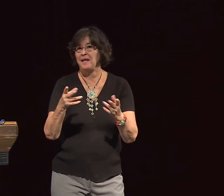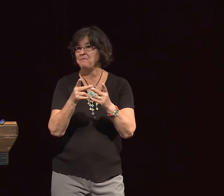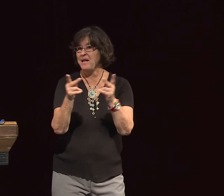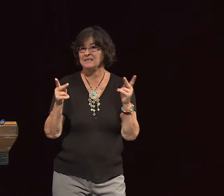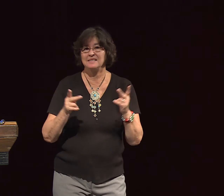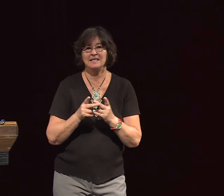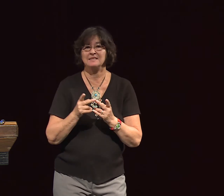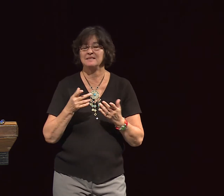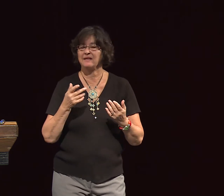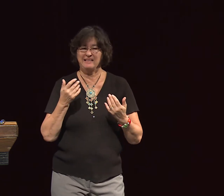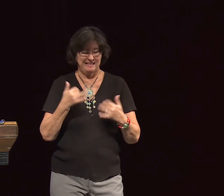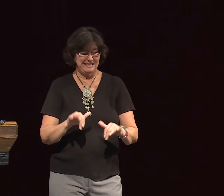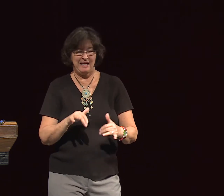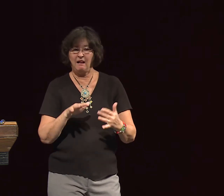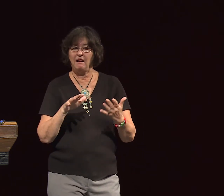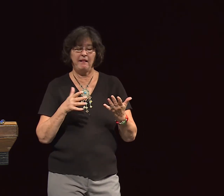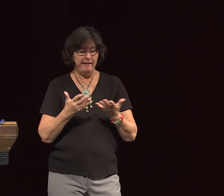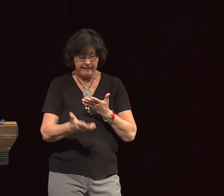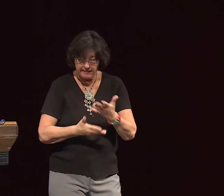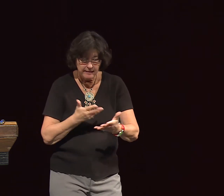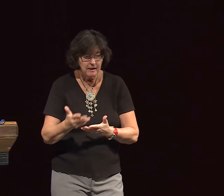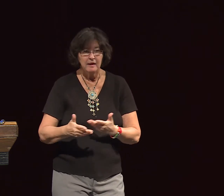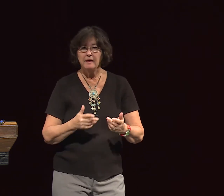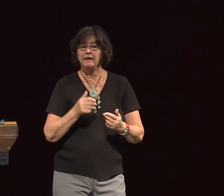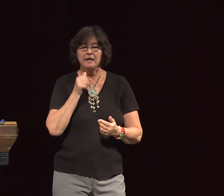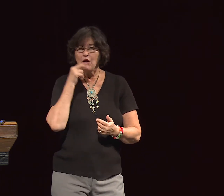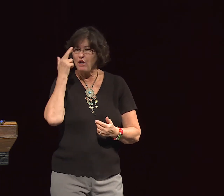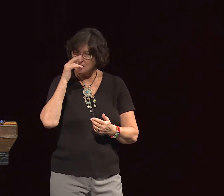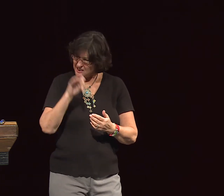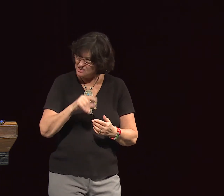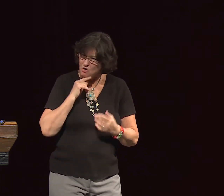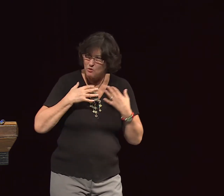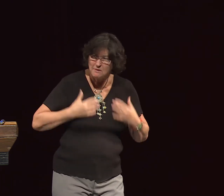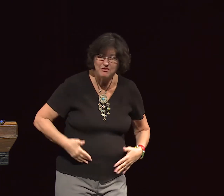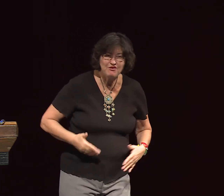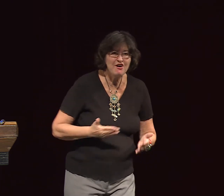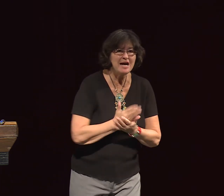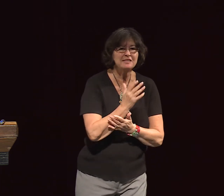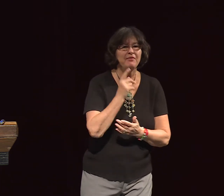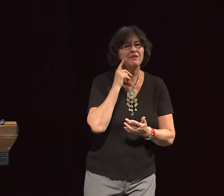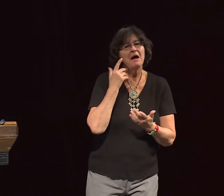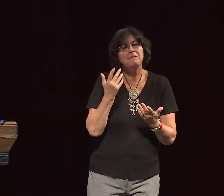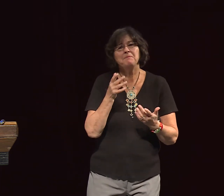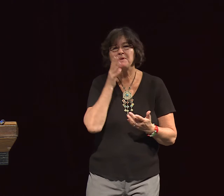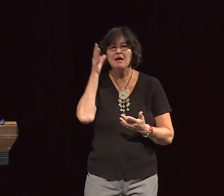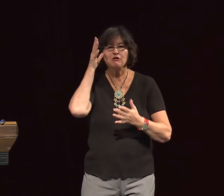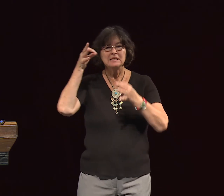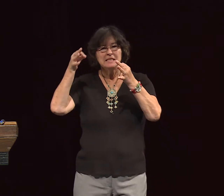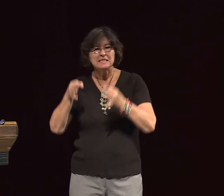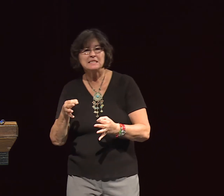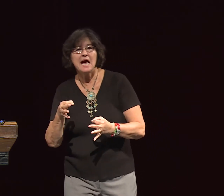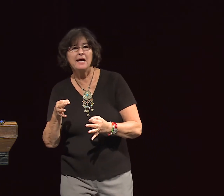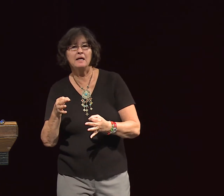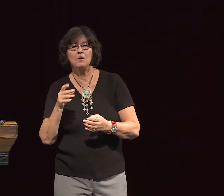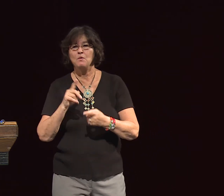Those human rights are inevitable, but unfortunately, in many locations, people are not realizing these human rights,